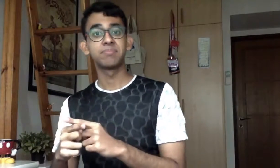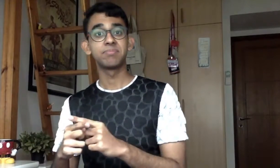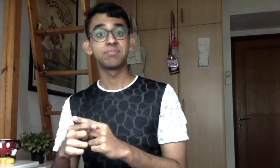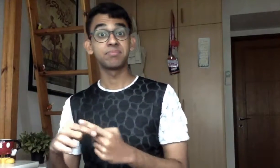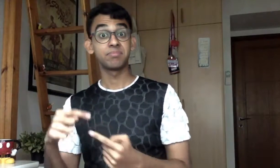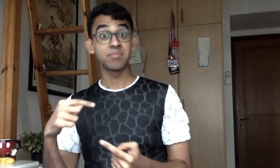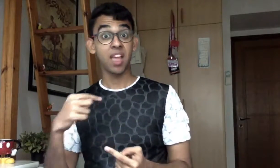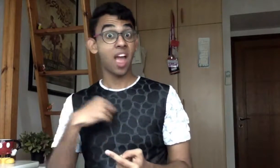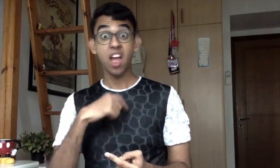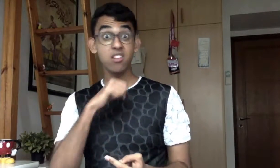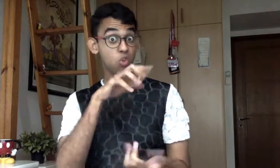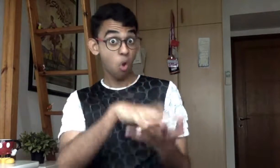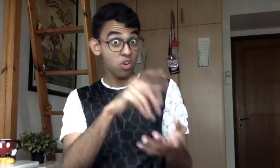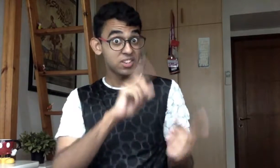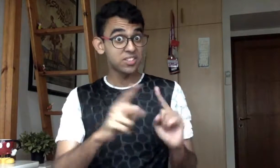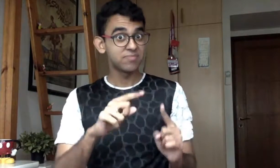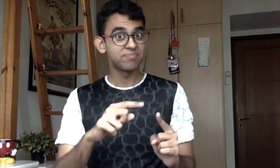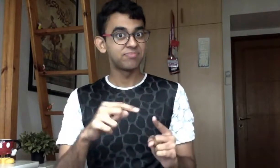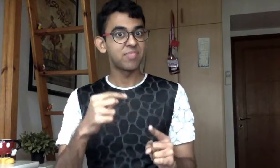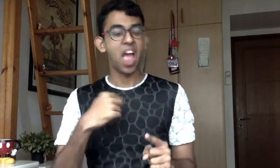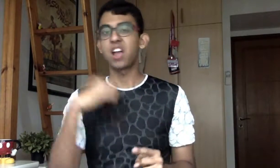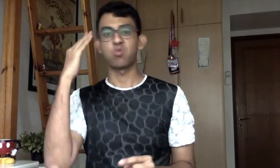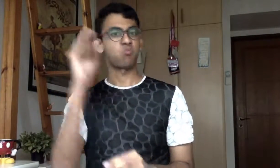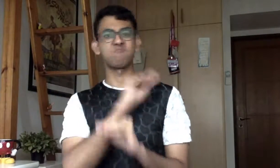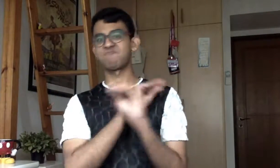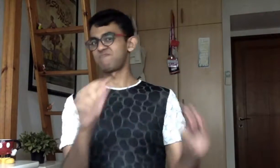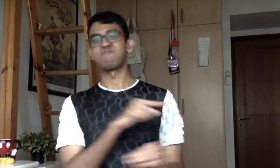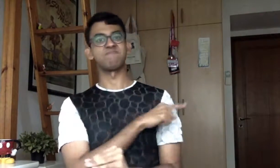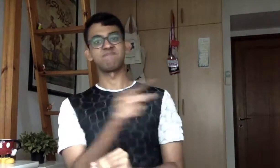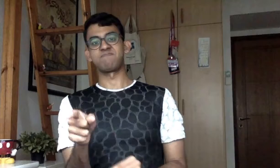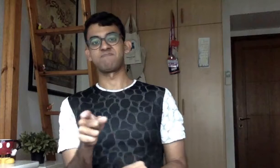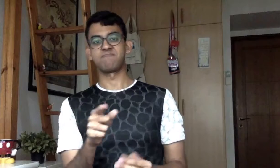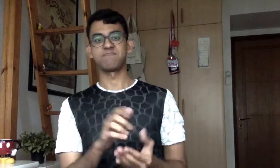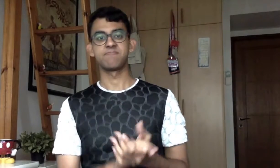If I hadn't learned Sign Language, I wouldn't know any of them.